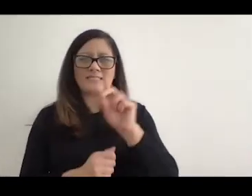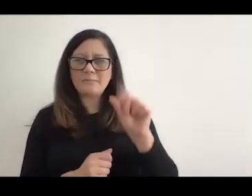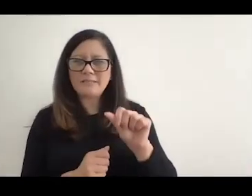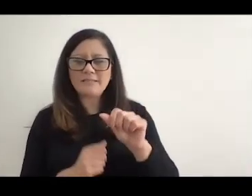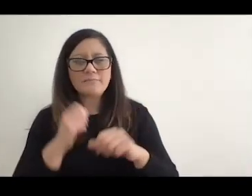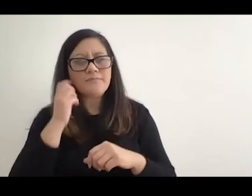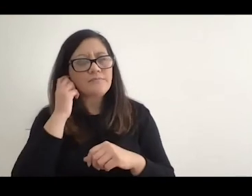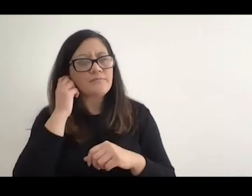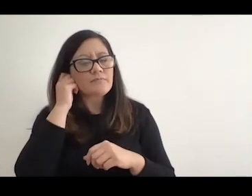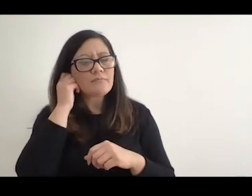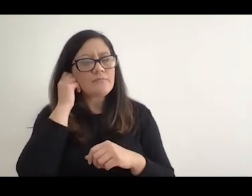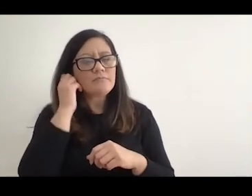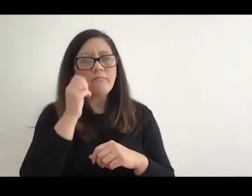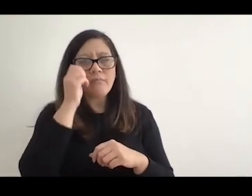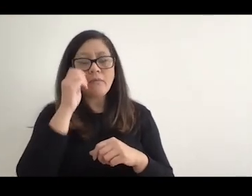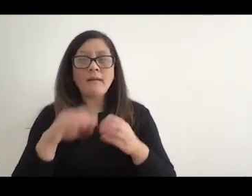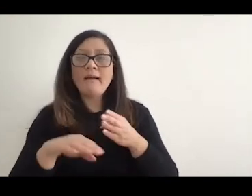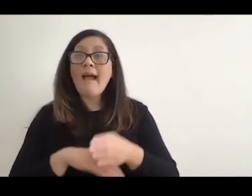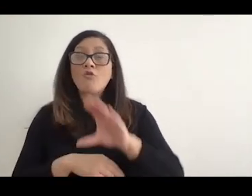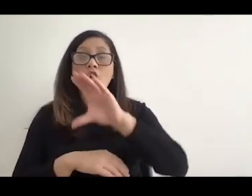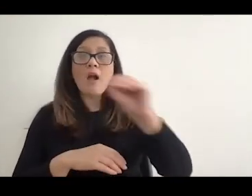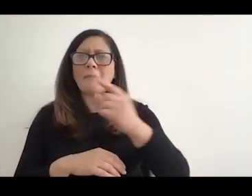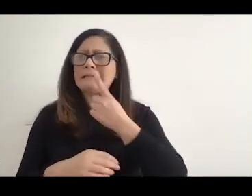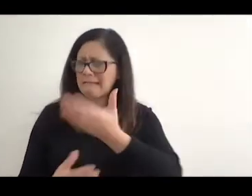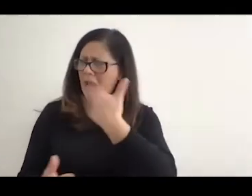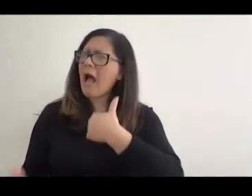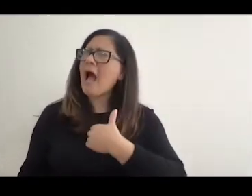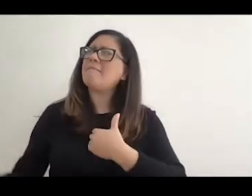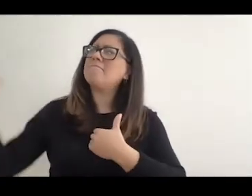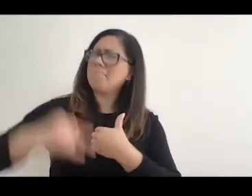You know, after they you know flew me out and told me I was going to